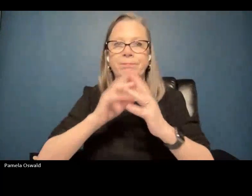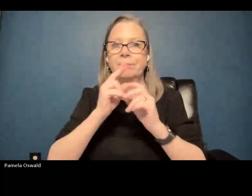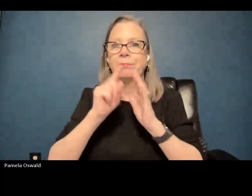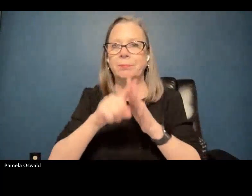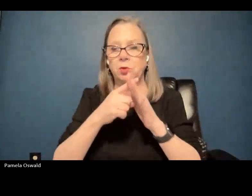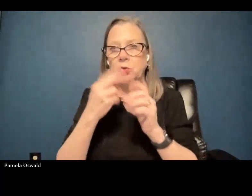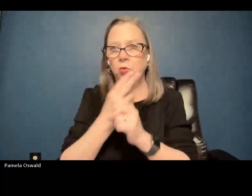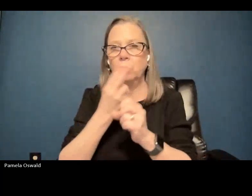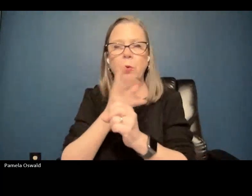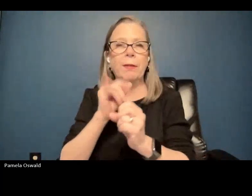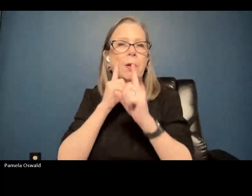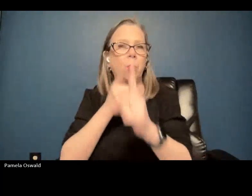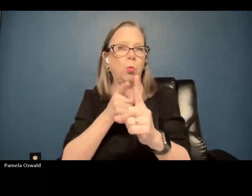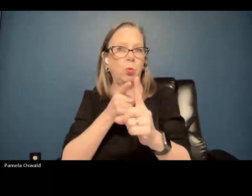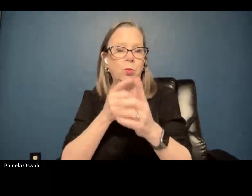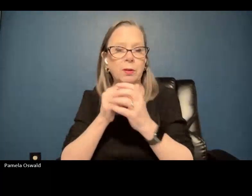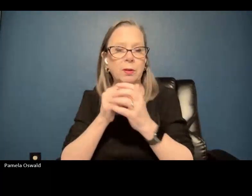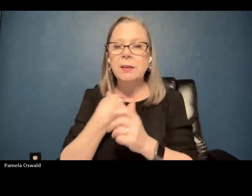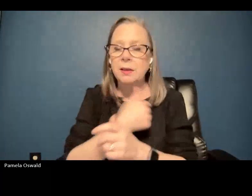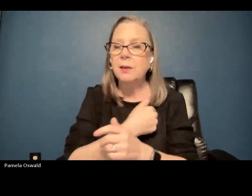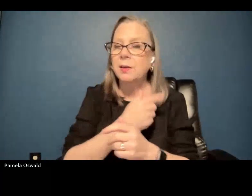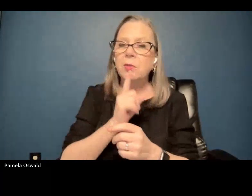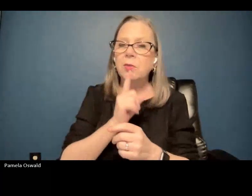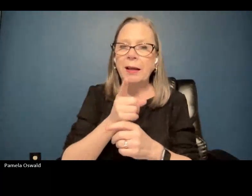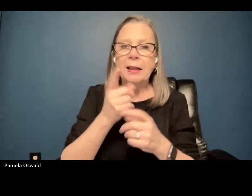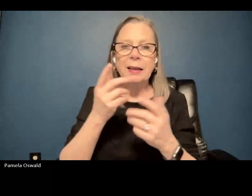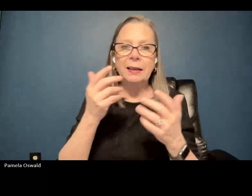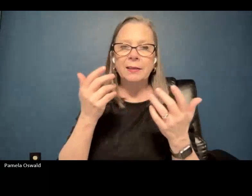So we've, we've really, you know, been able to overcome a lot of those